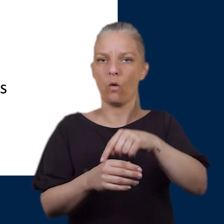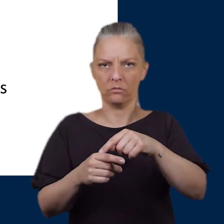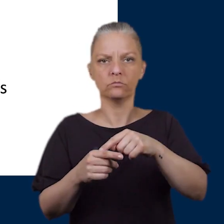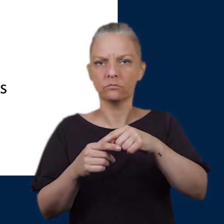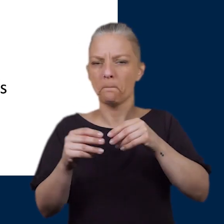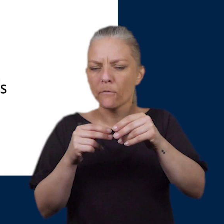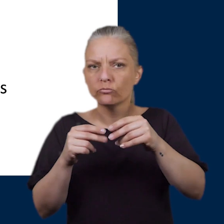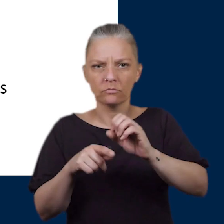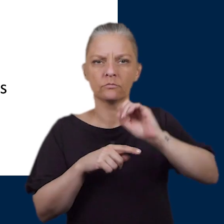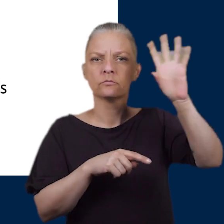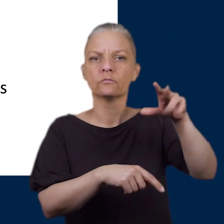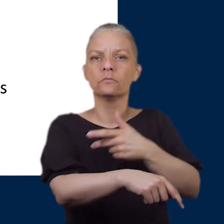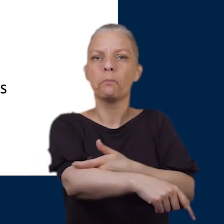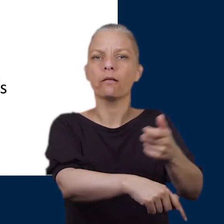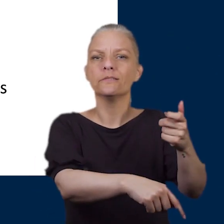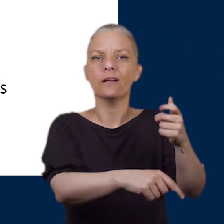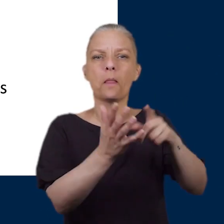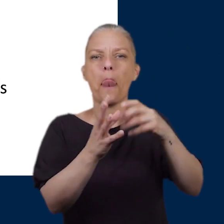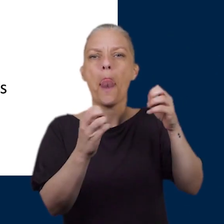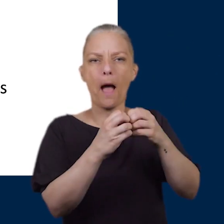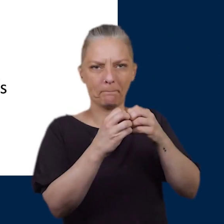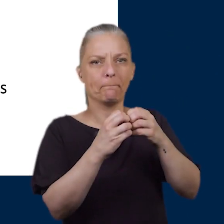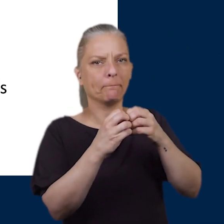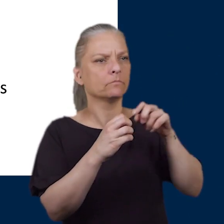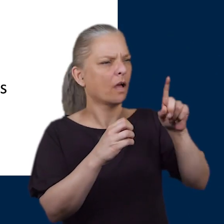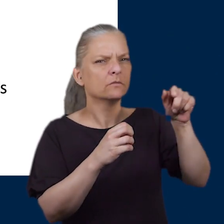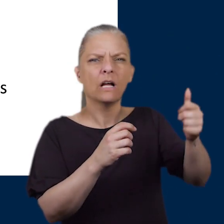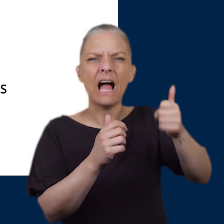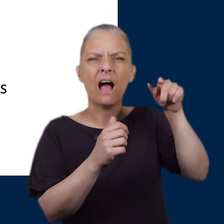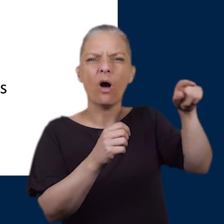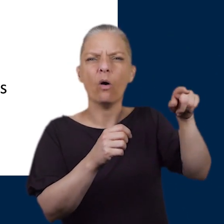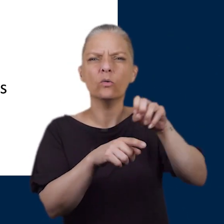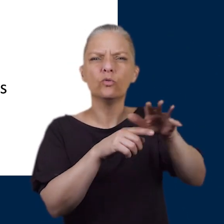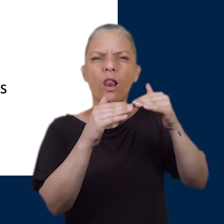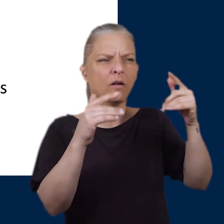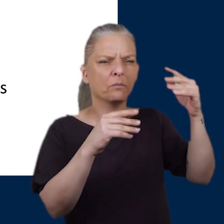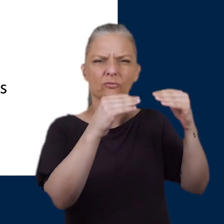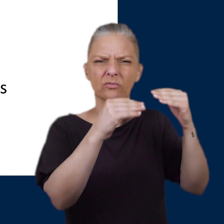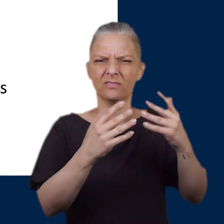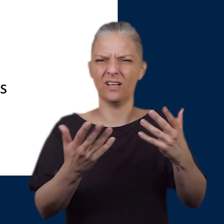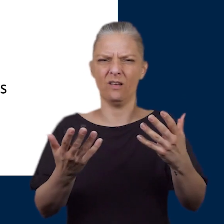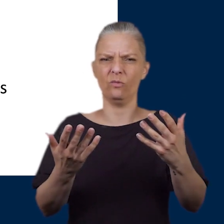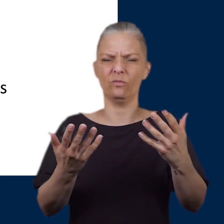called an hba1c or glycated haemoglobin. Some glucose from the food you eat sticks onto your